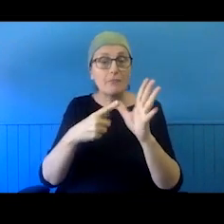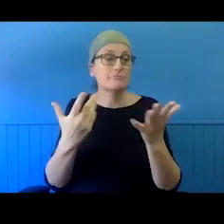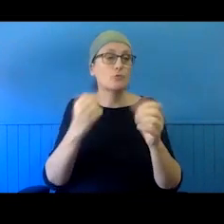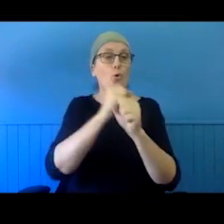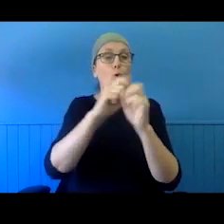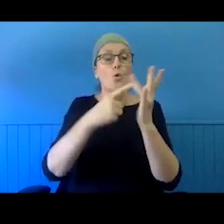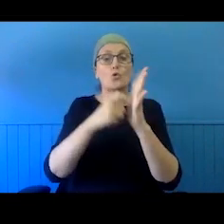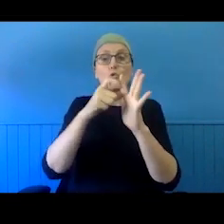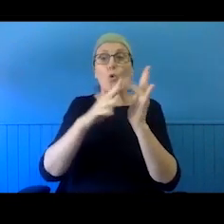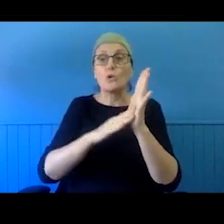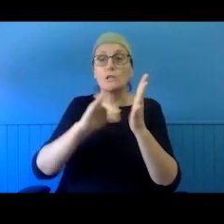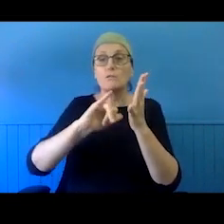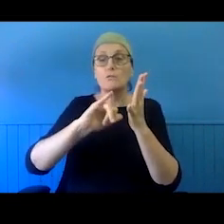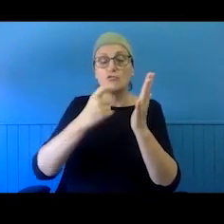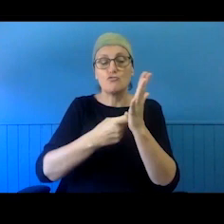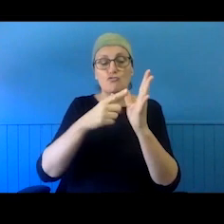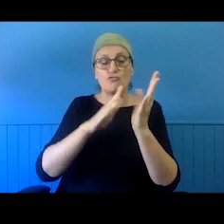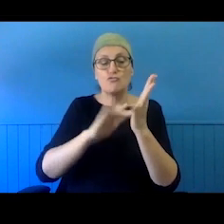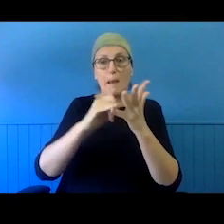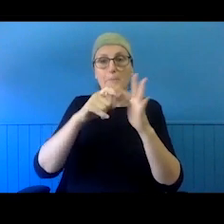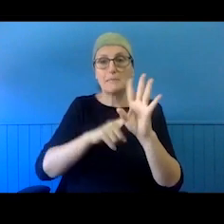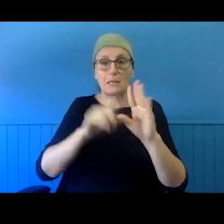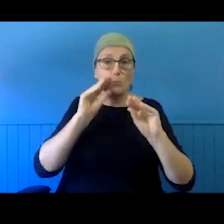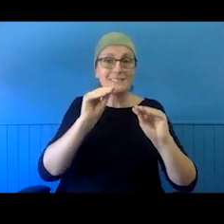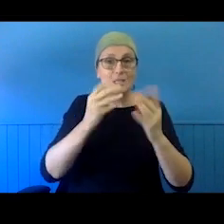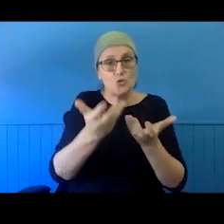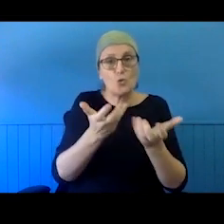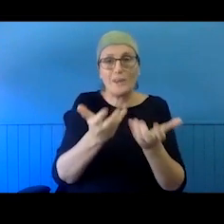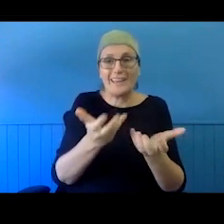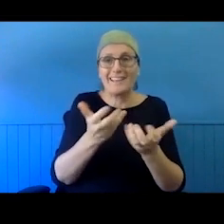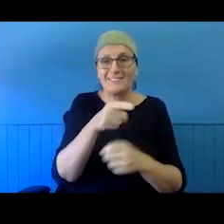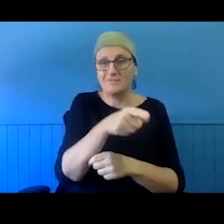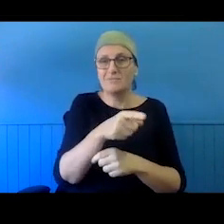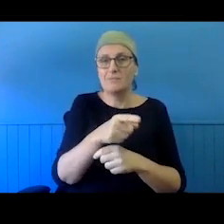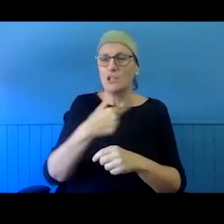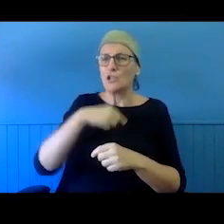remember my dad - he's into golf. He'd have Nick Faldo Teaches Golf on